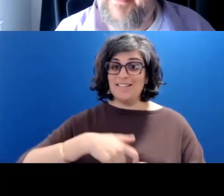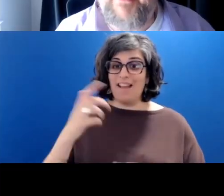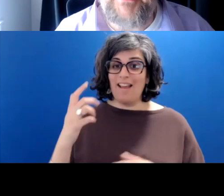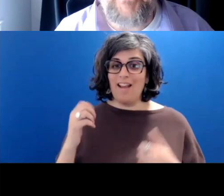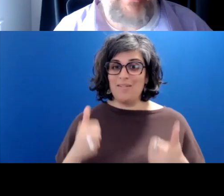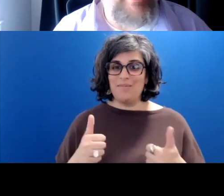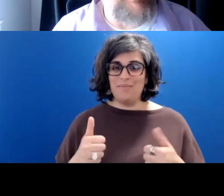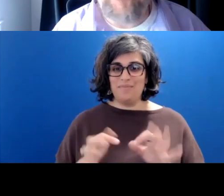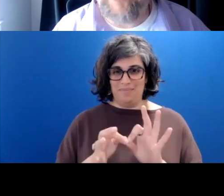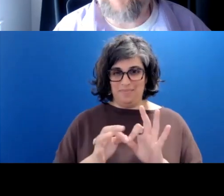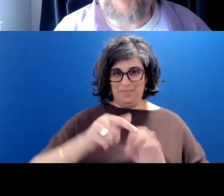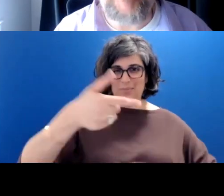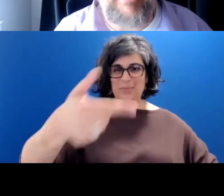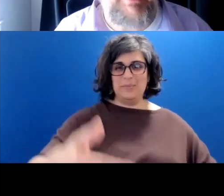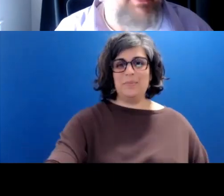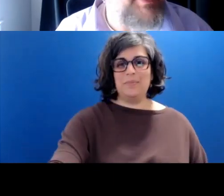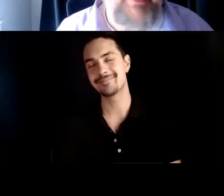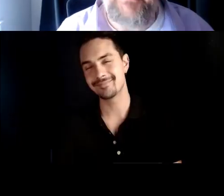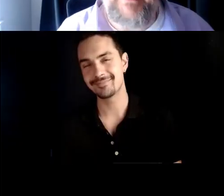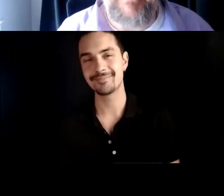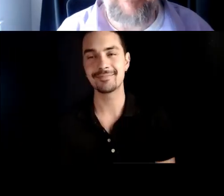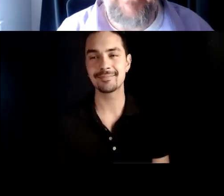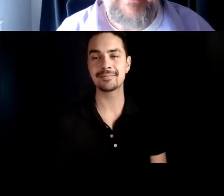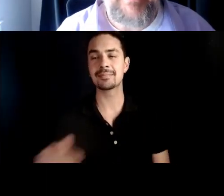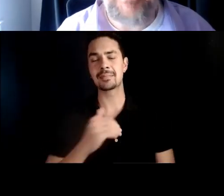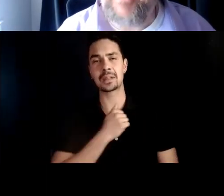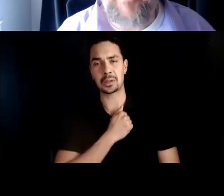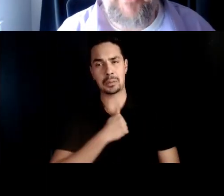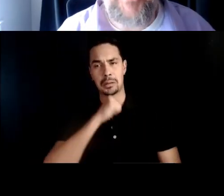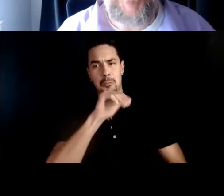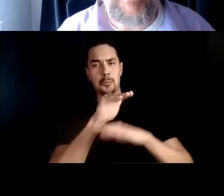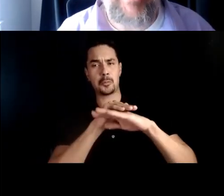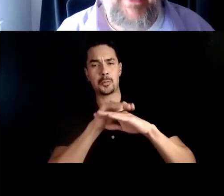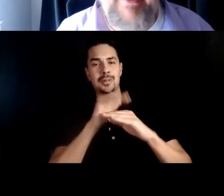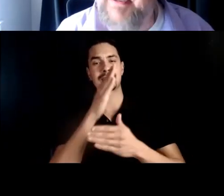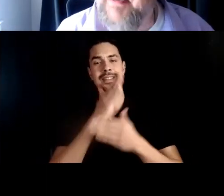And I apologize for not warning folks, that there was some slang language in there.